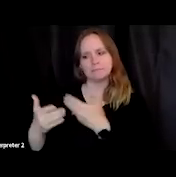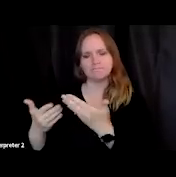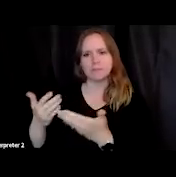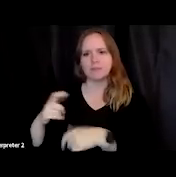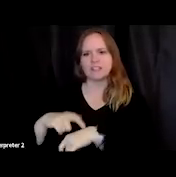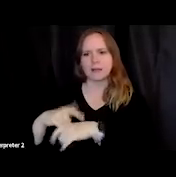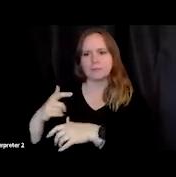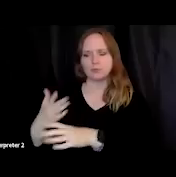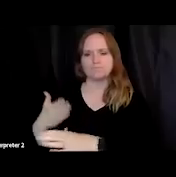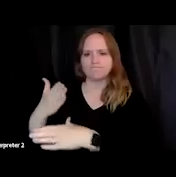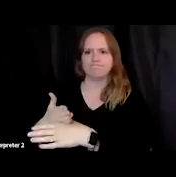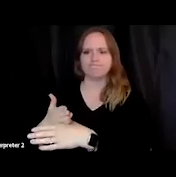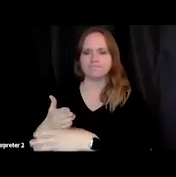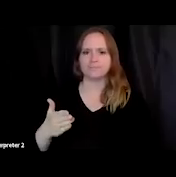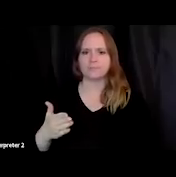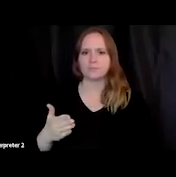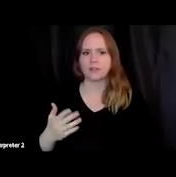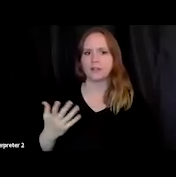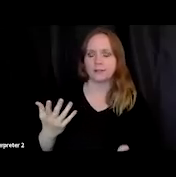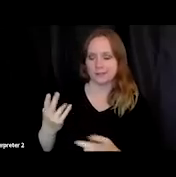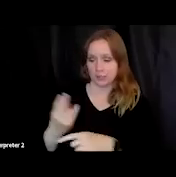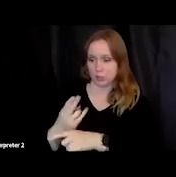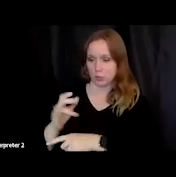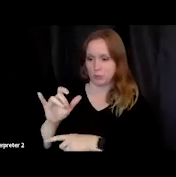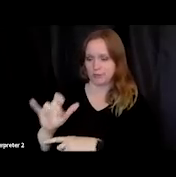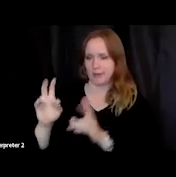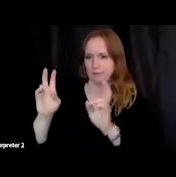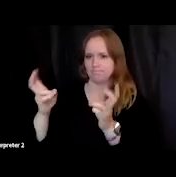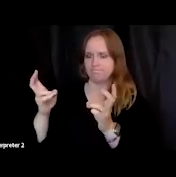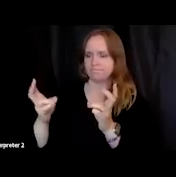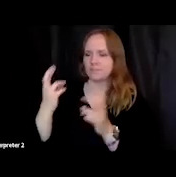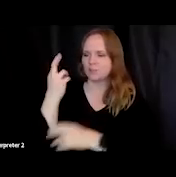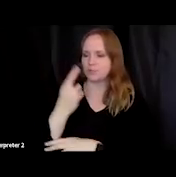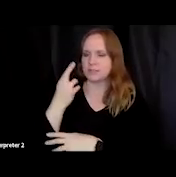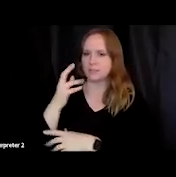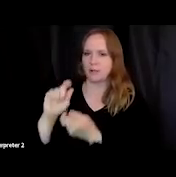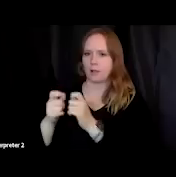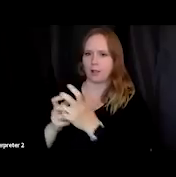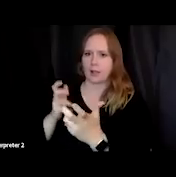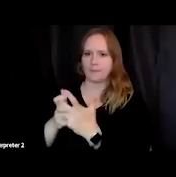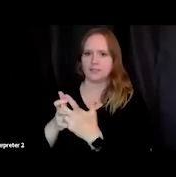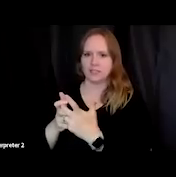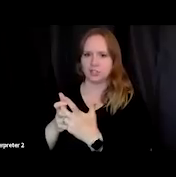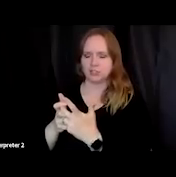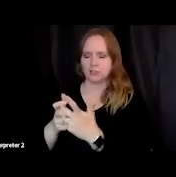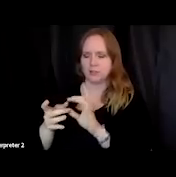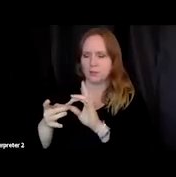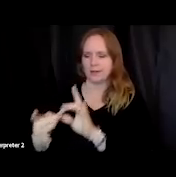when to use that reasonable accommodation. And also something to think about when it comes to eviction,